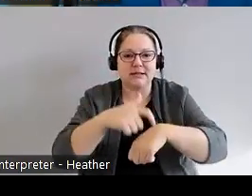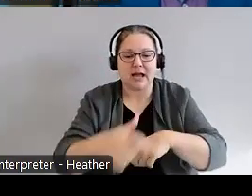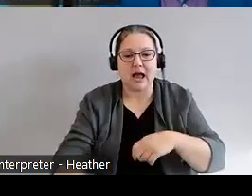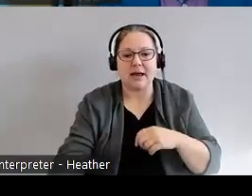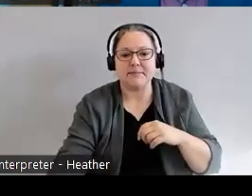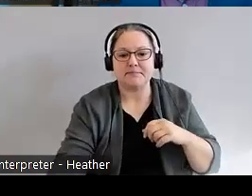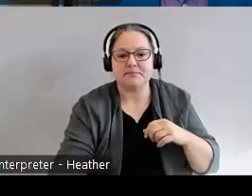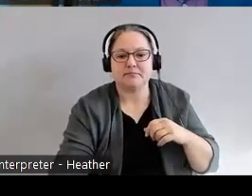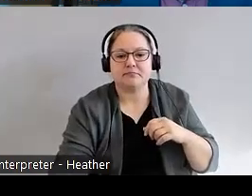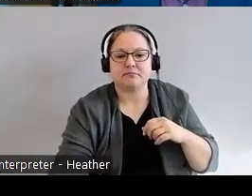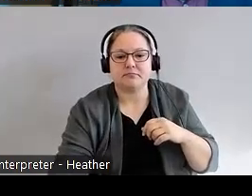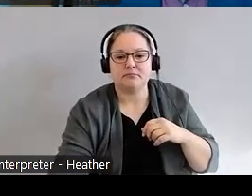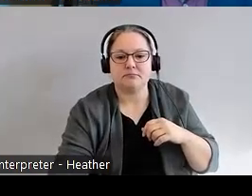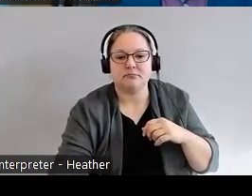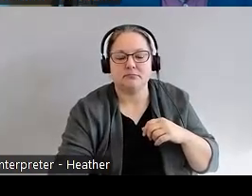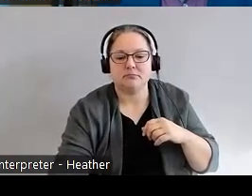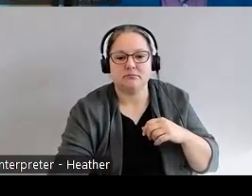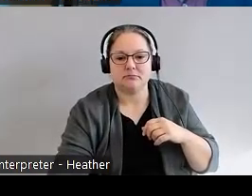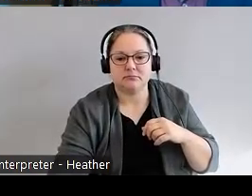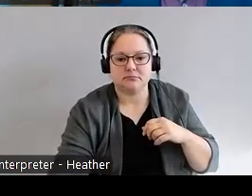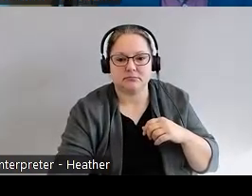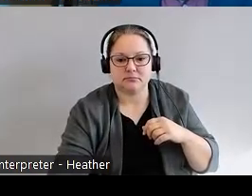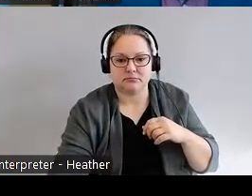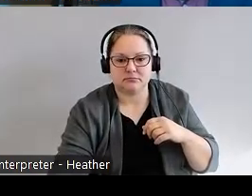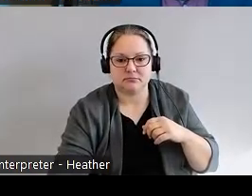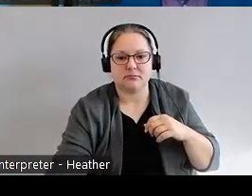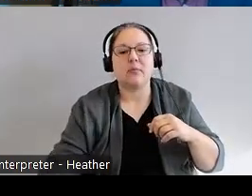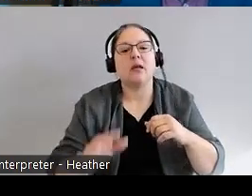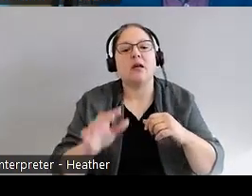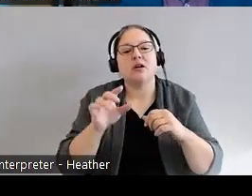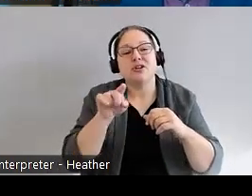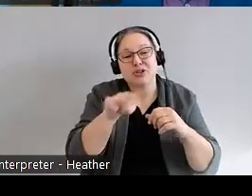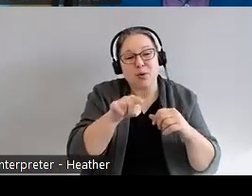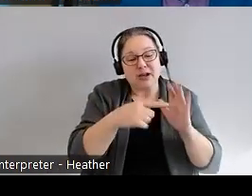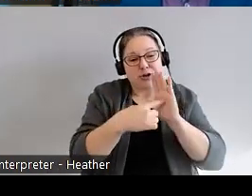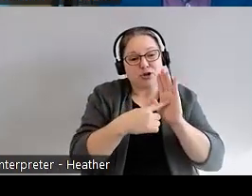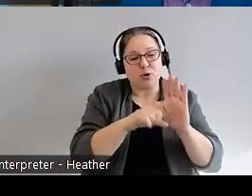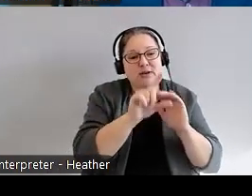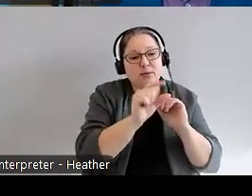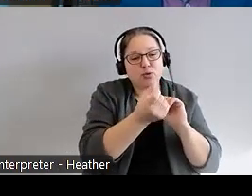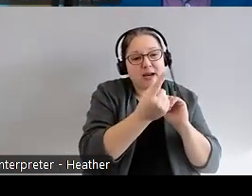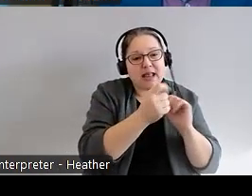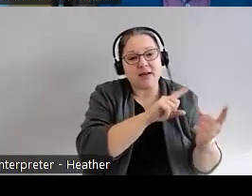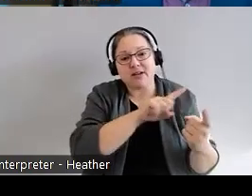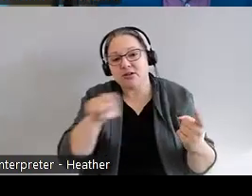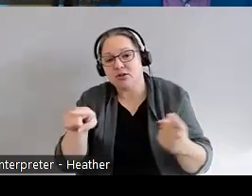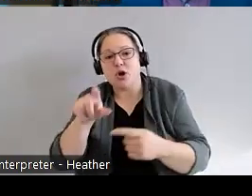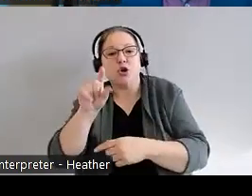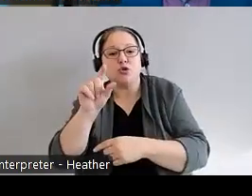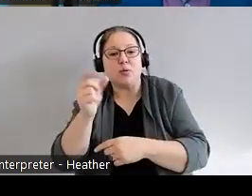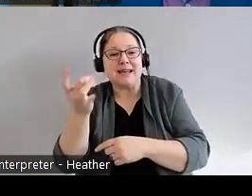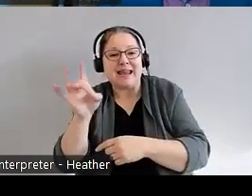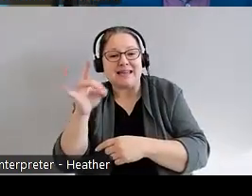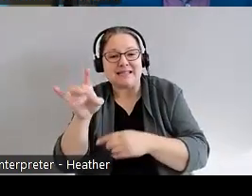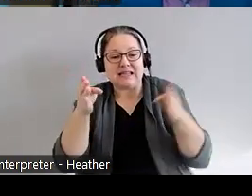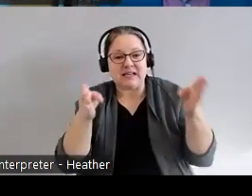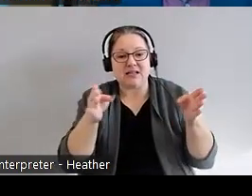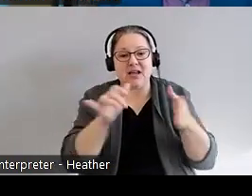uh the data that's depicted here is um from 2011 to 2018. Uh and the rate of increase has been